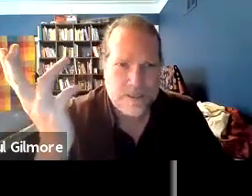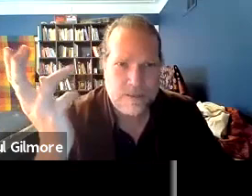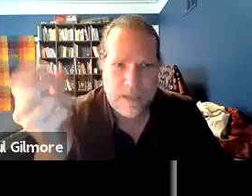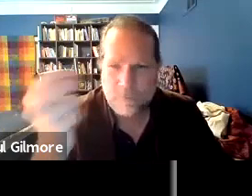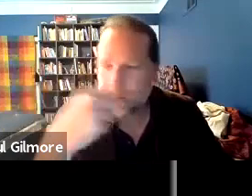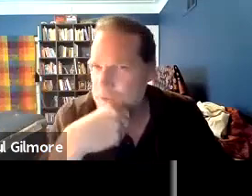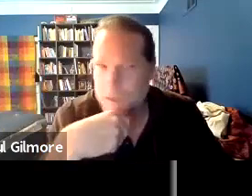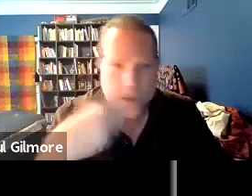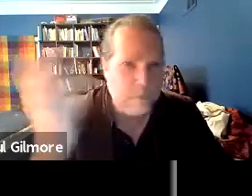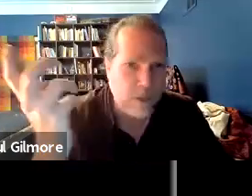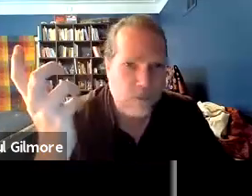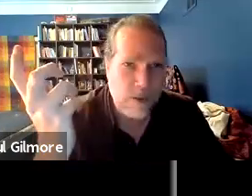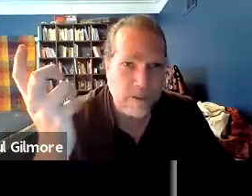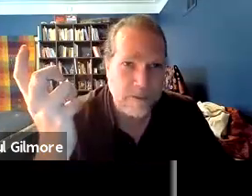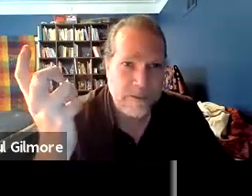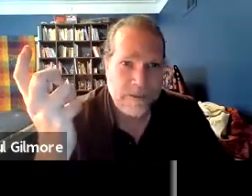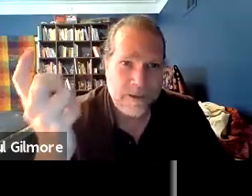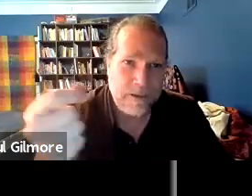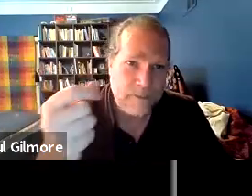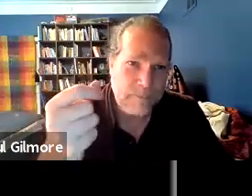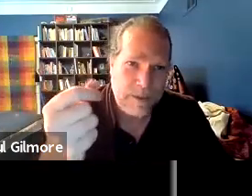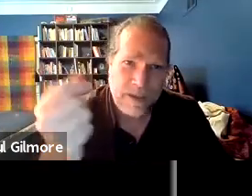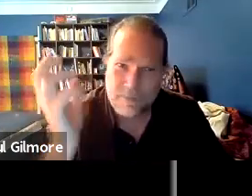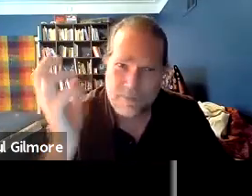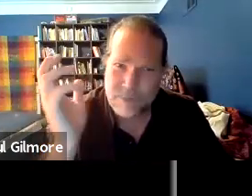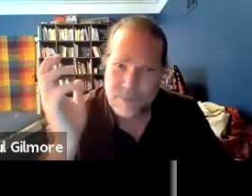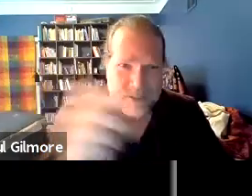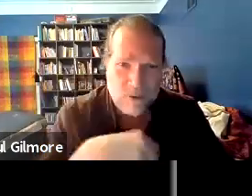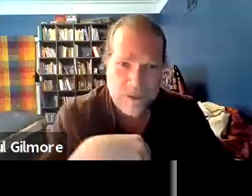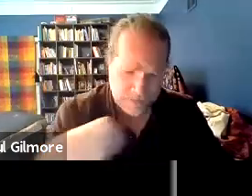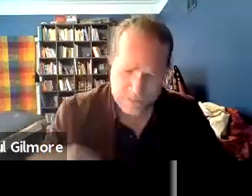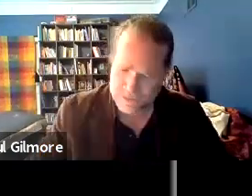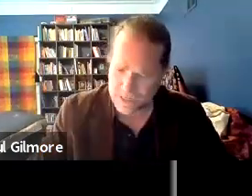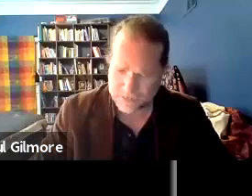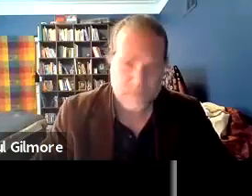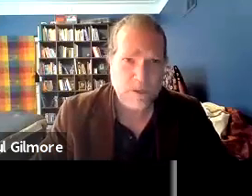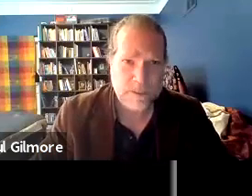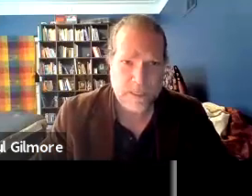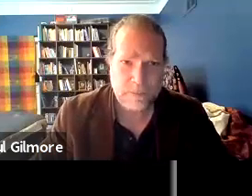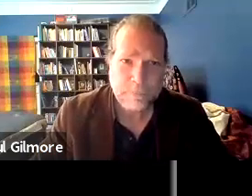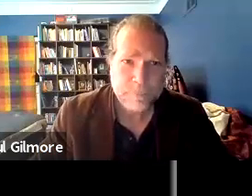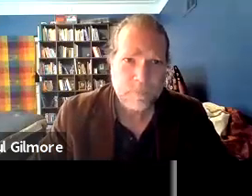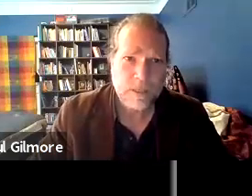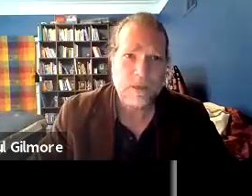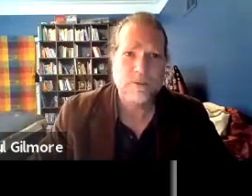said that that was Mark Twain. And being an historian, it's not smart to get, you know